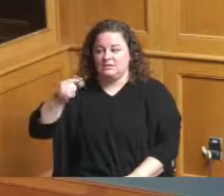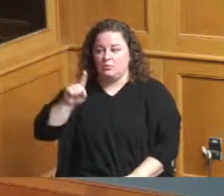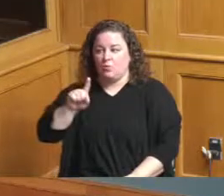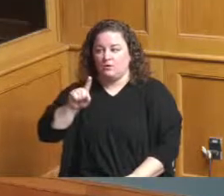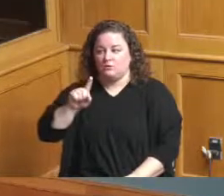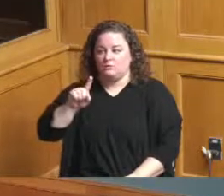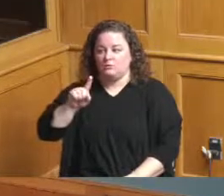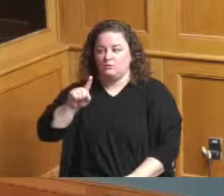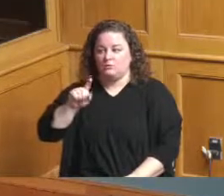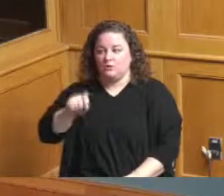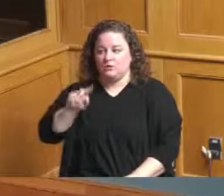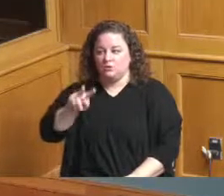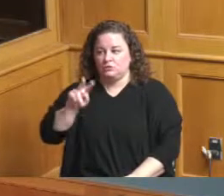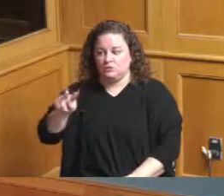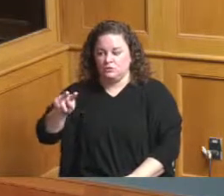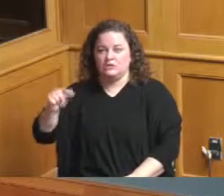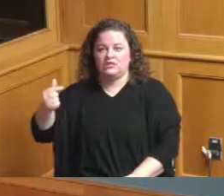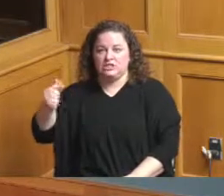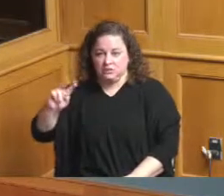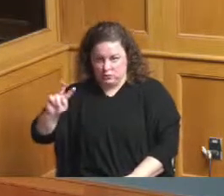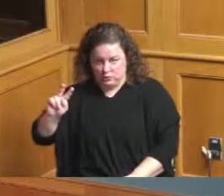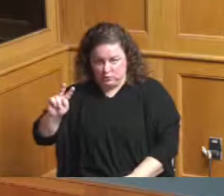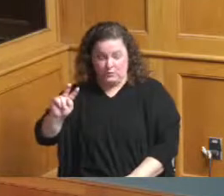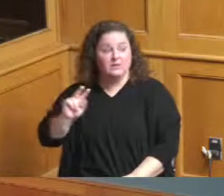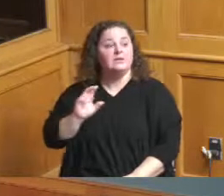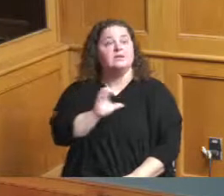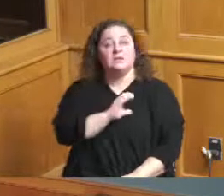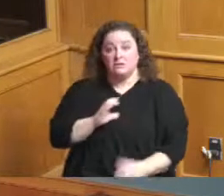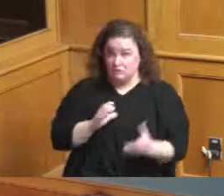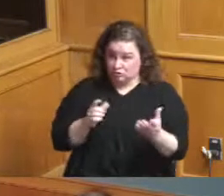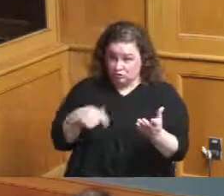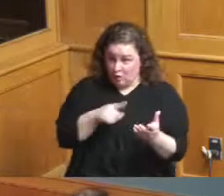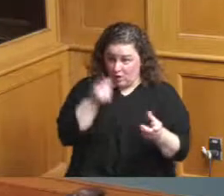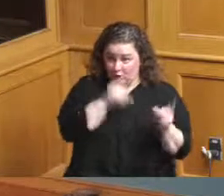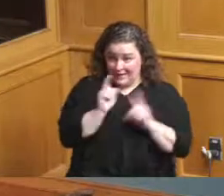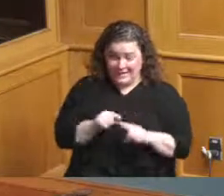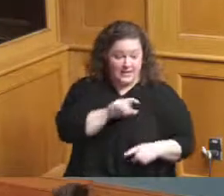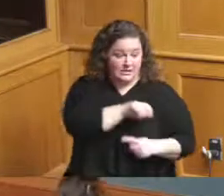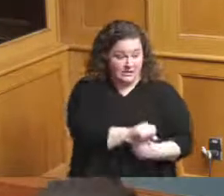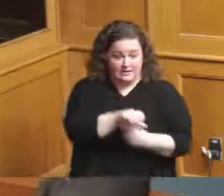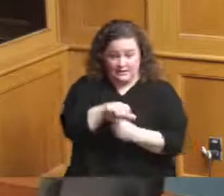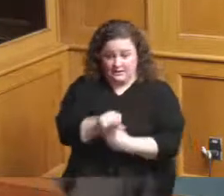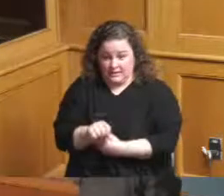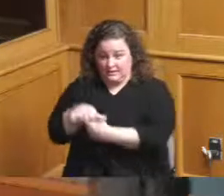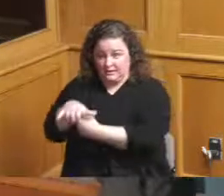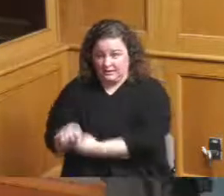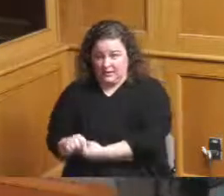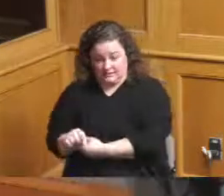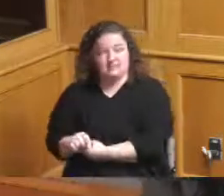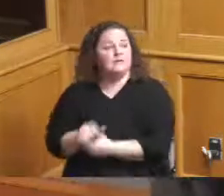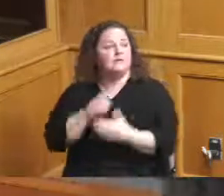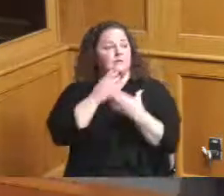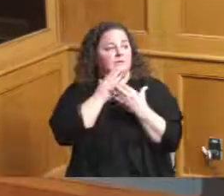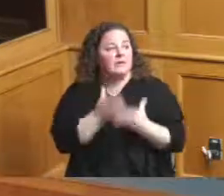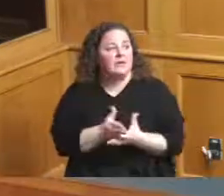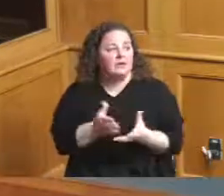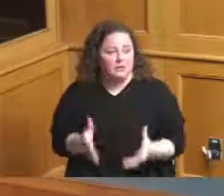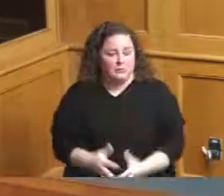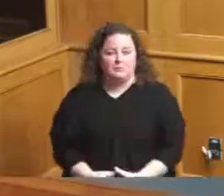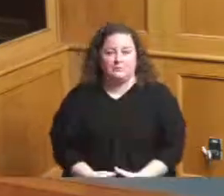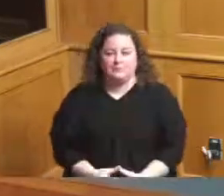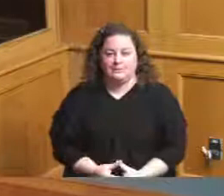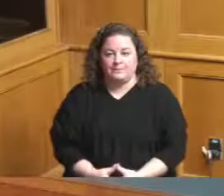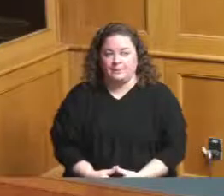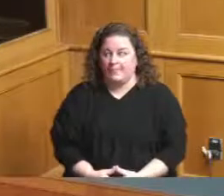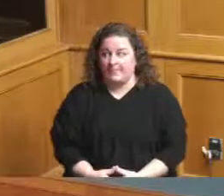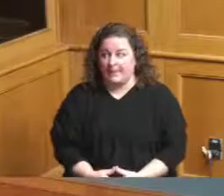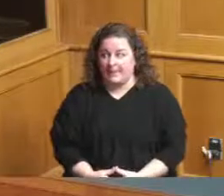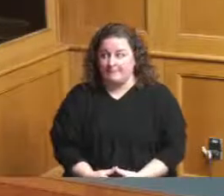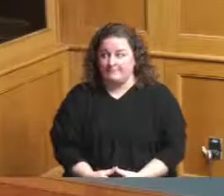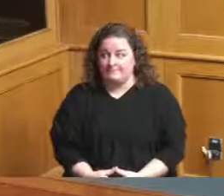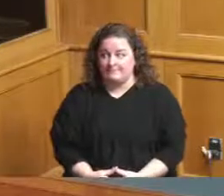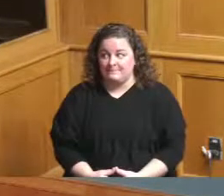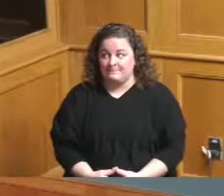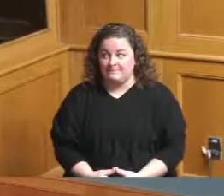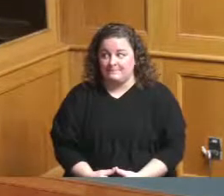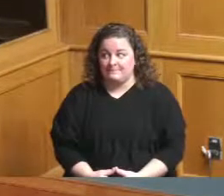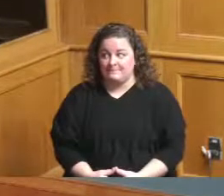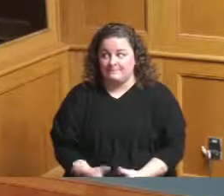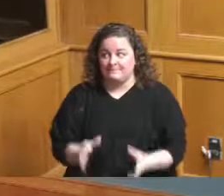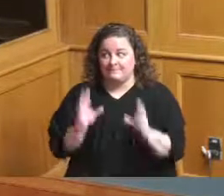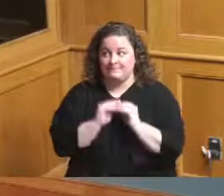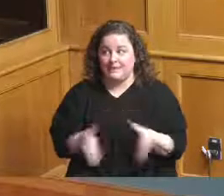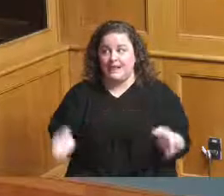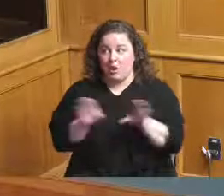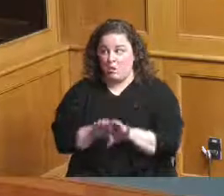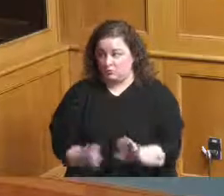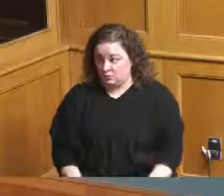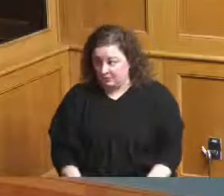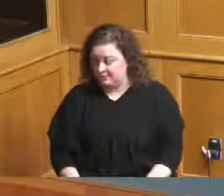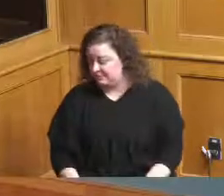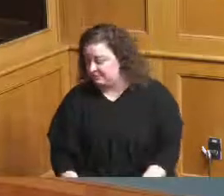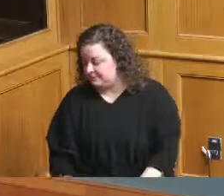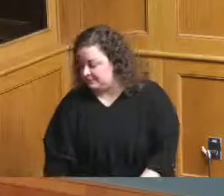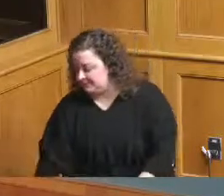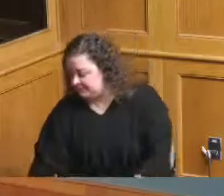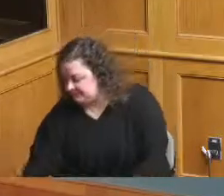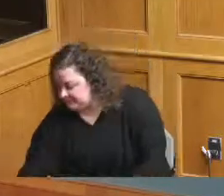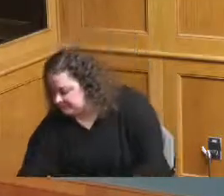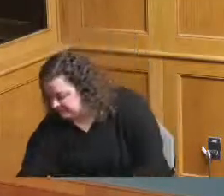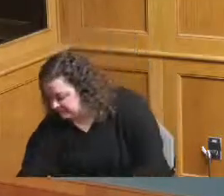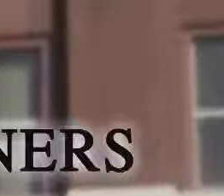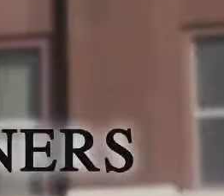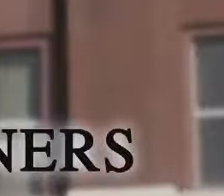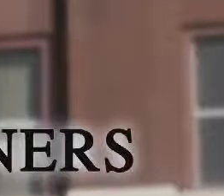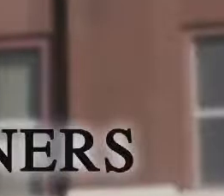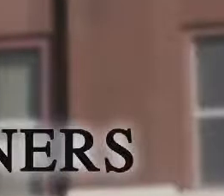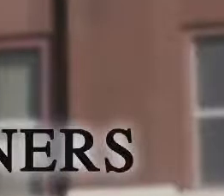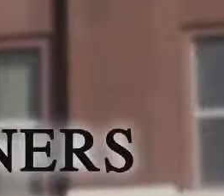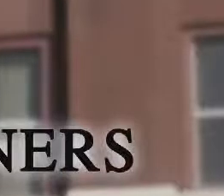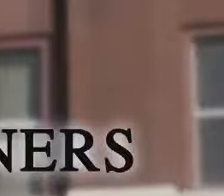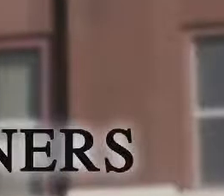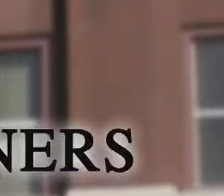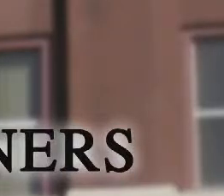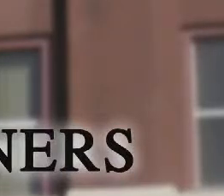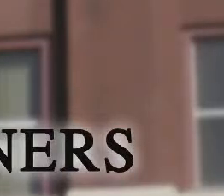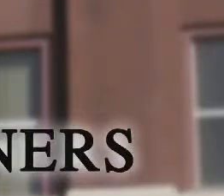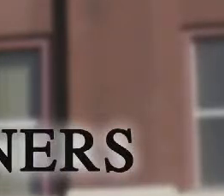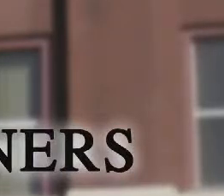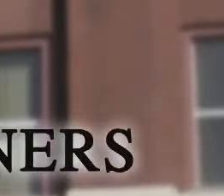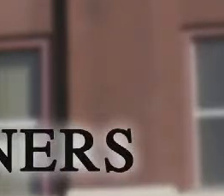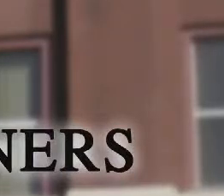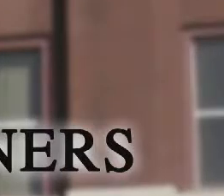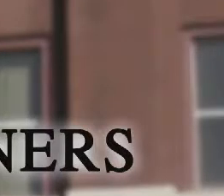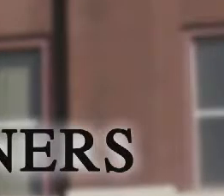Commissioner Dumas yes Commissioner Reece yes Commissioner Driehaus yes thank you